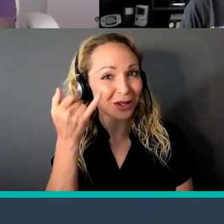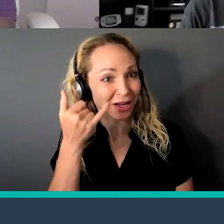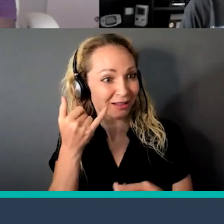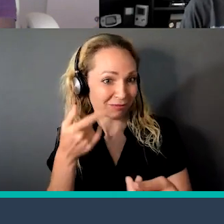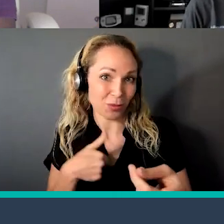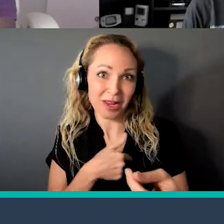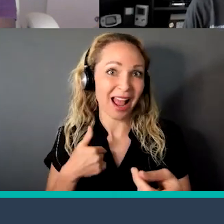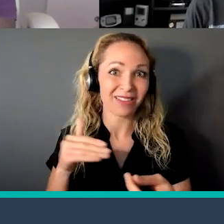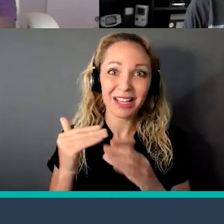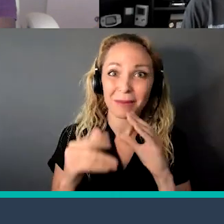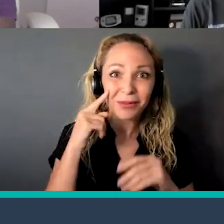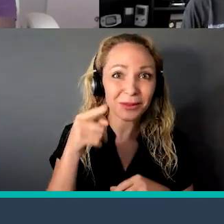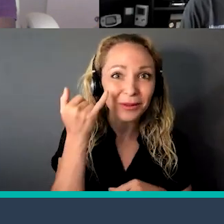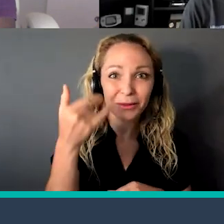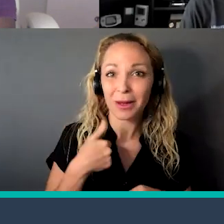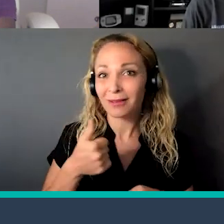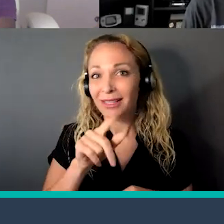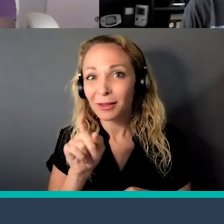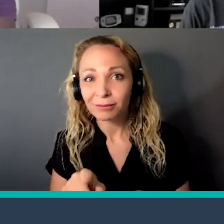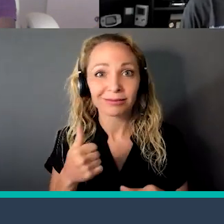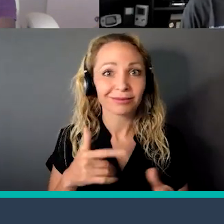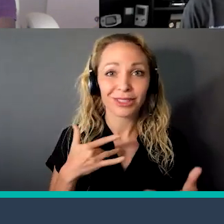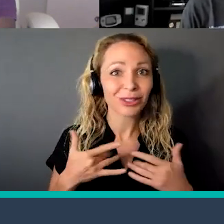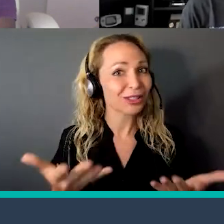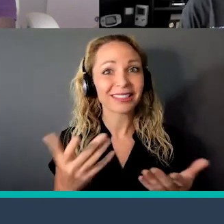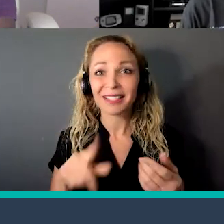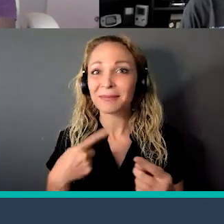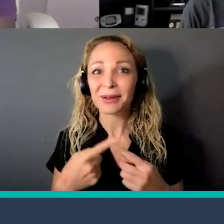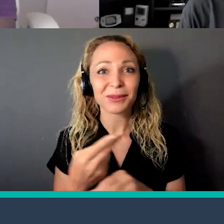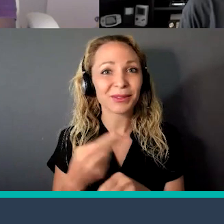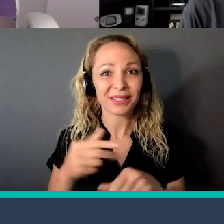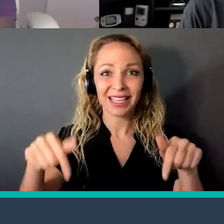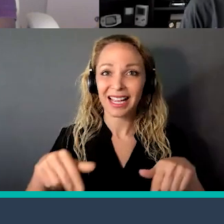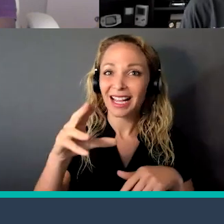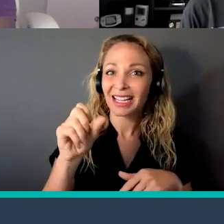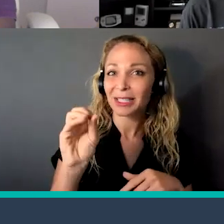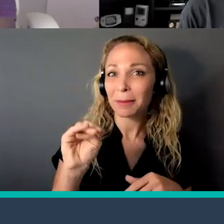ABOUT UTILIZING CUSTOM OBJECTS. DEVELOPMENT IN GENERAL IN HubSpot. WE ARE HERE WHEN YOU NEED US.